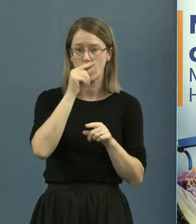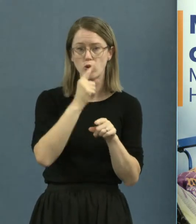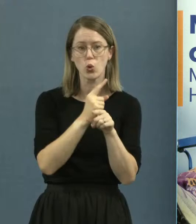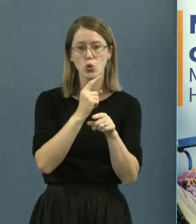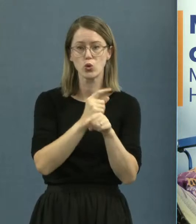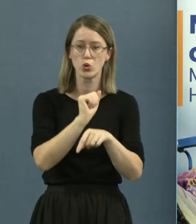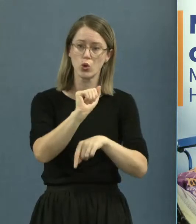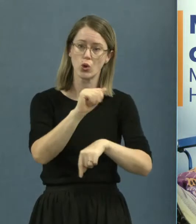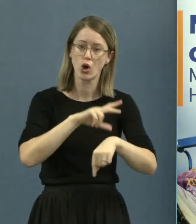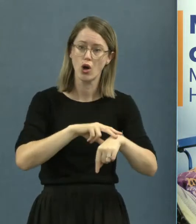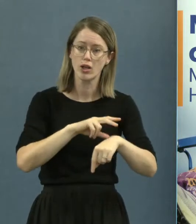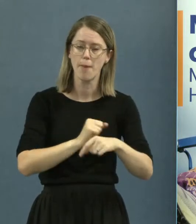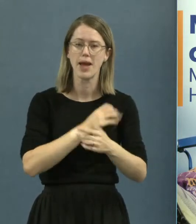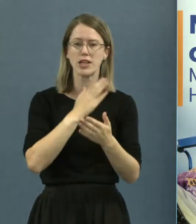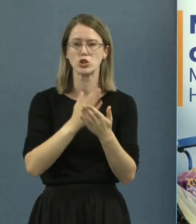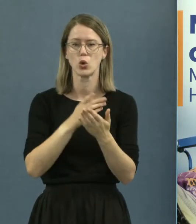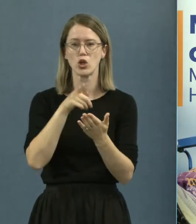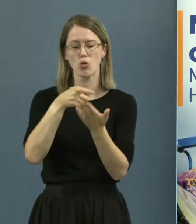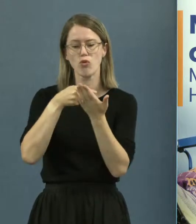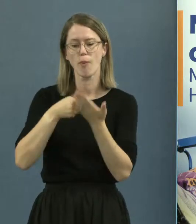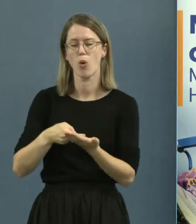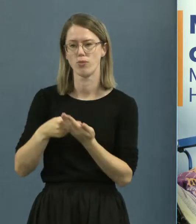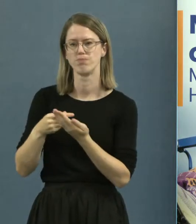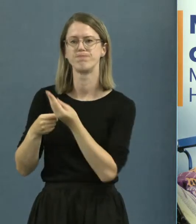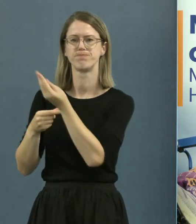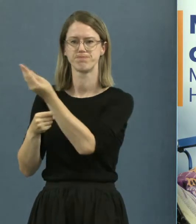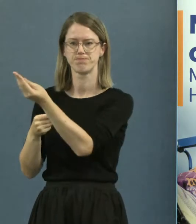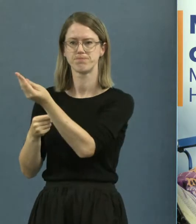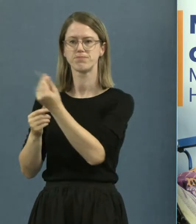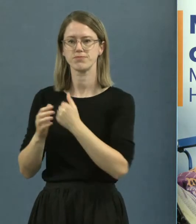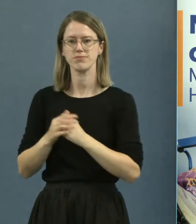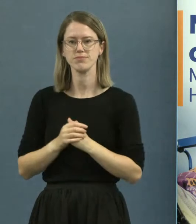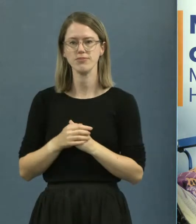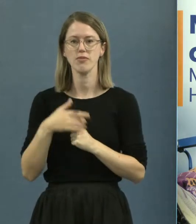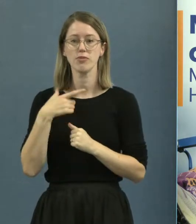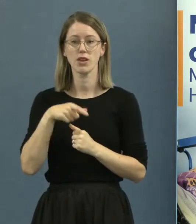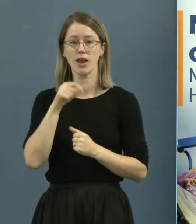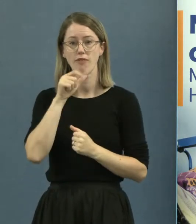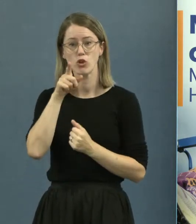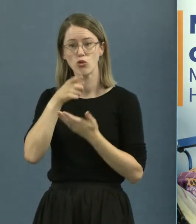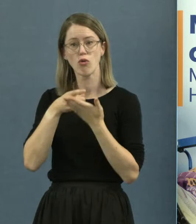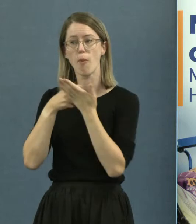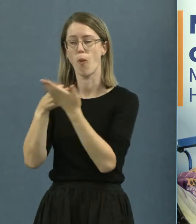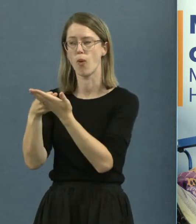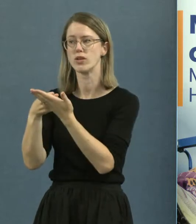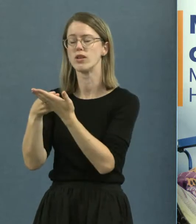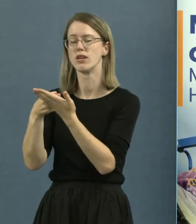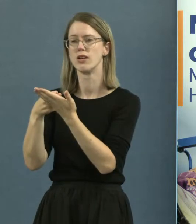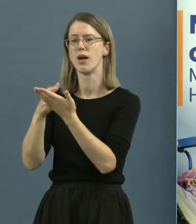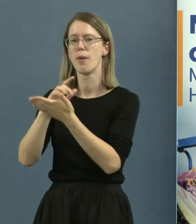make sure that those reports are getting through, because it's through the reporting of